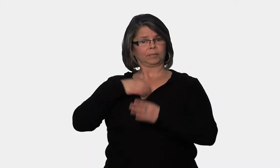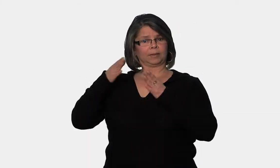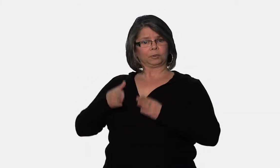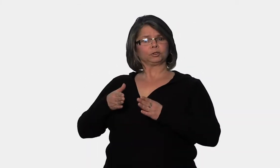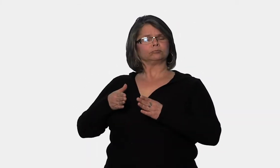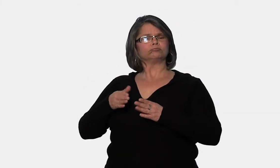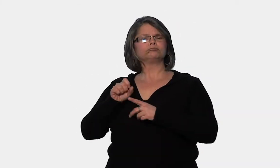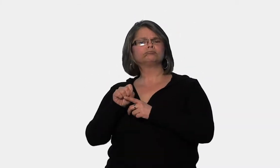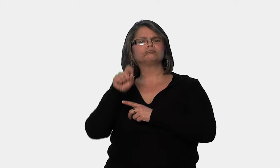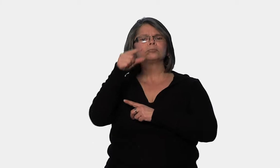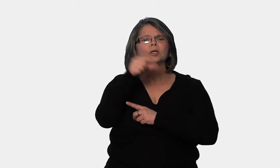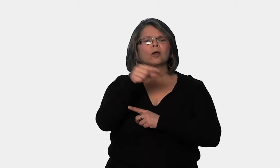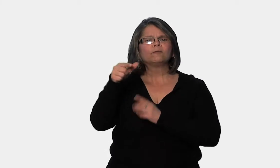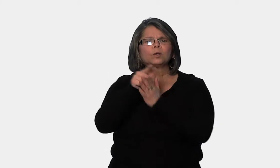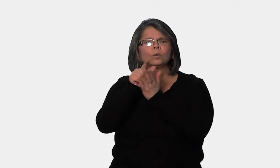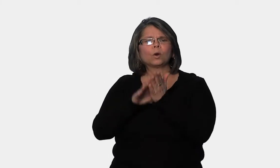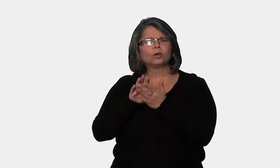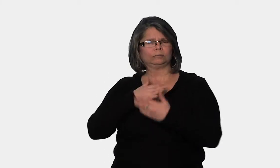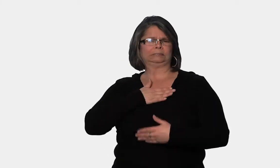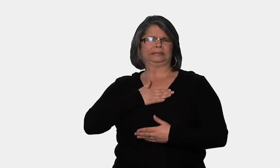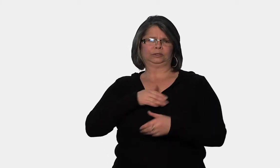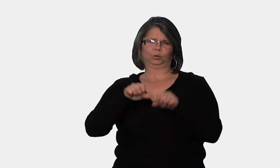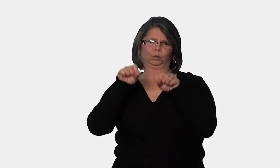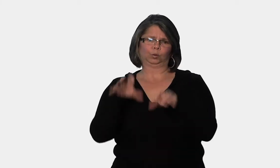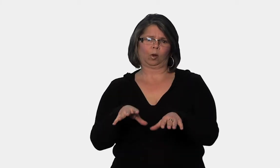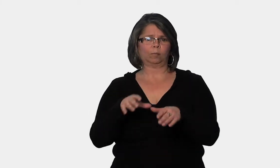The complainant can ask the Crown Counsel